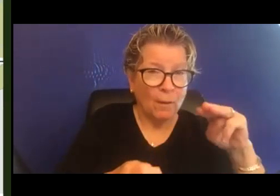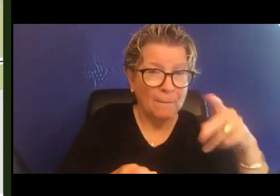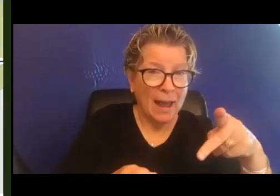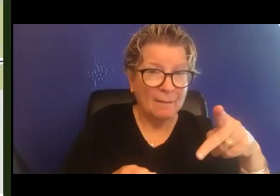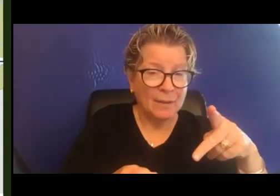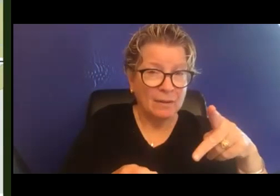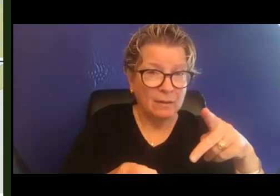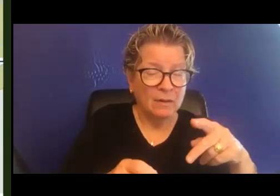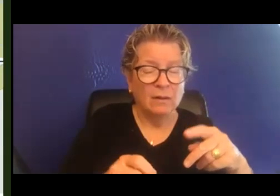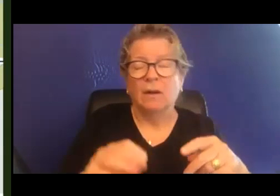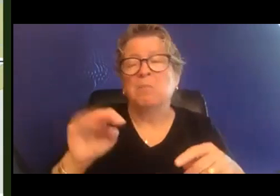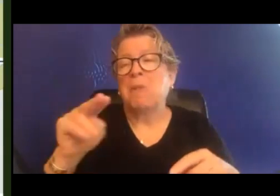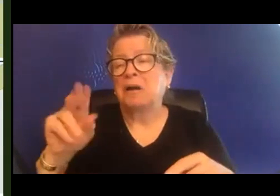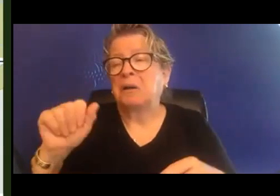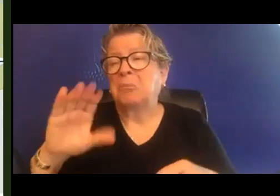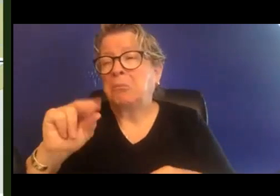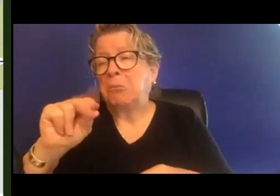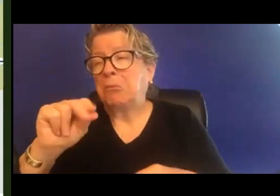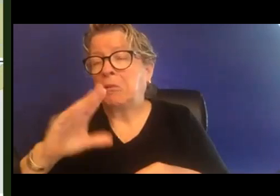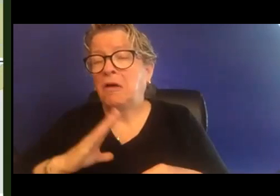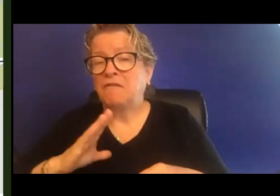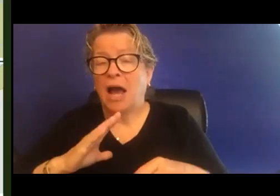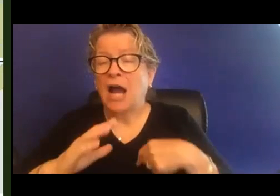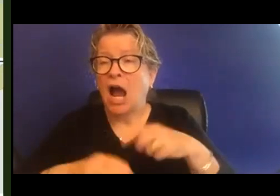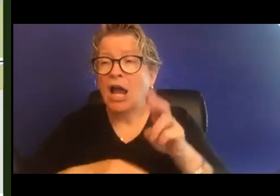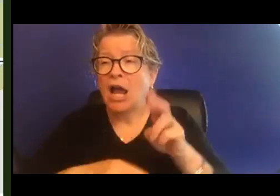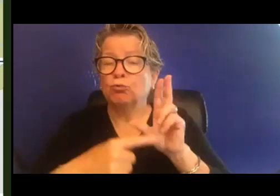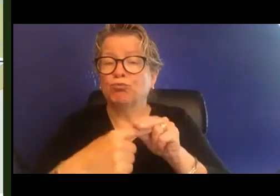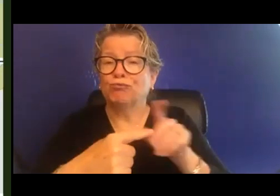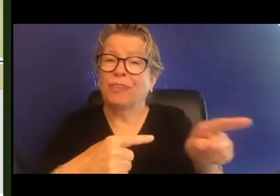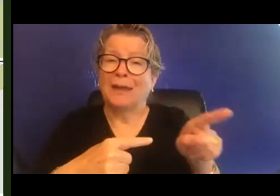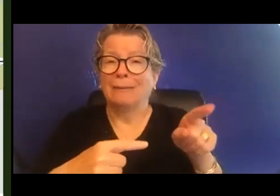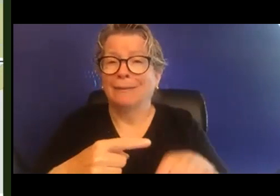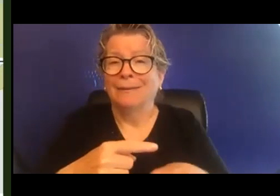No, that's fine. I can answer the question even on the slide we are on.